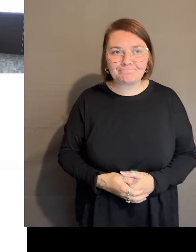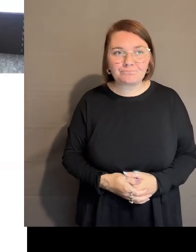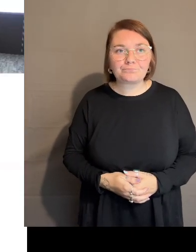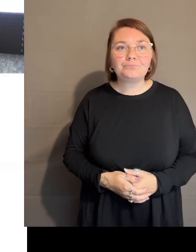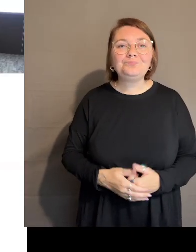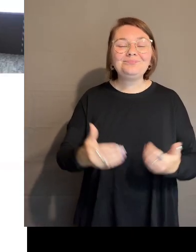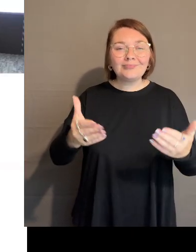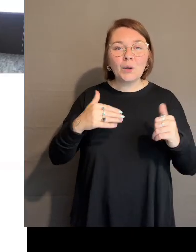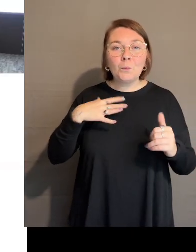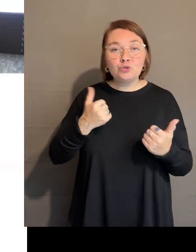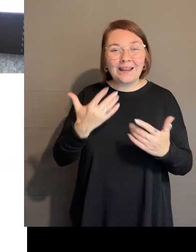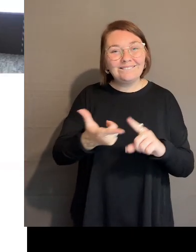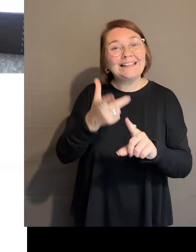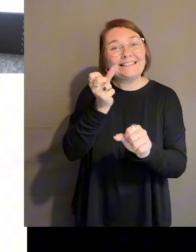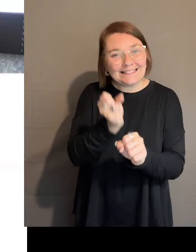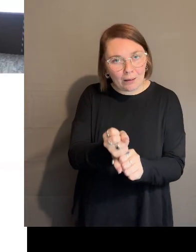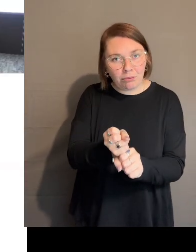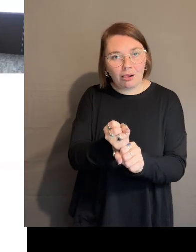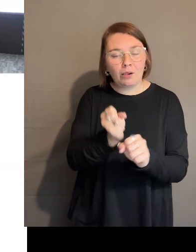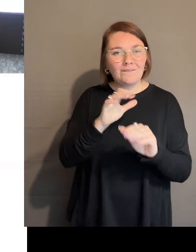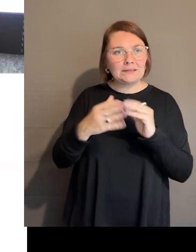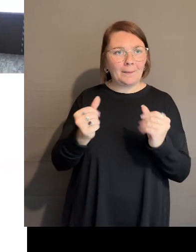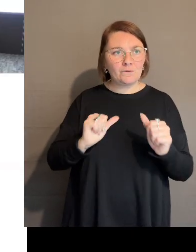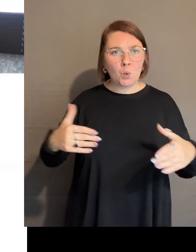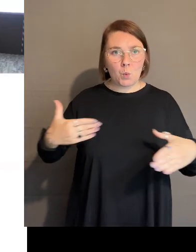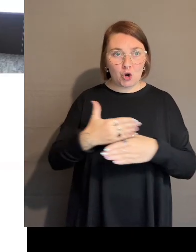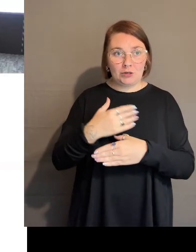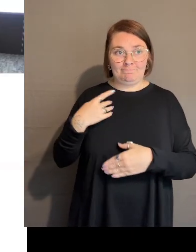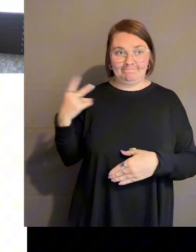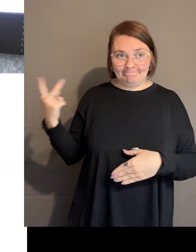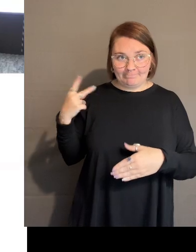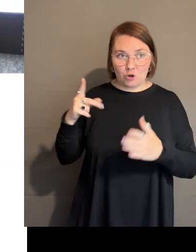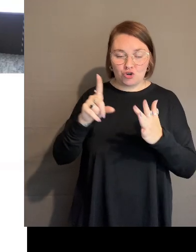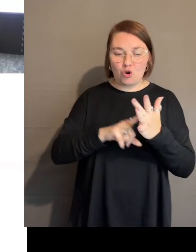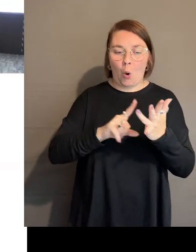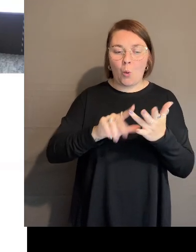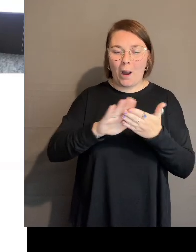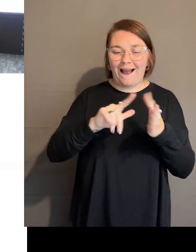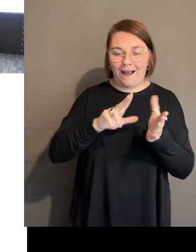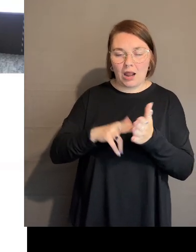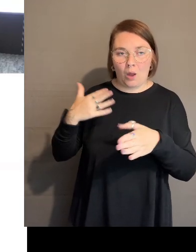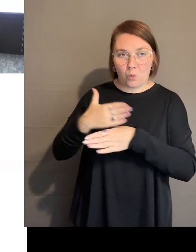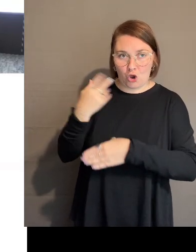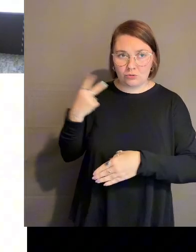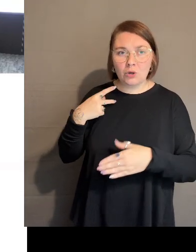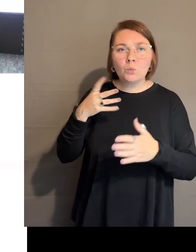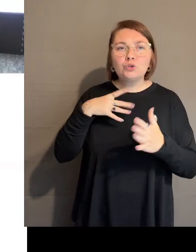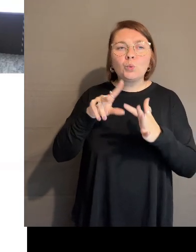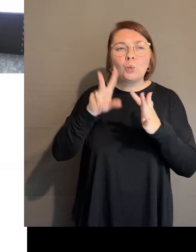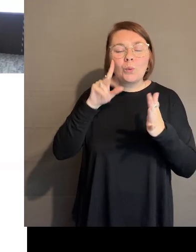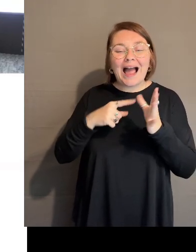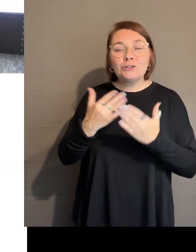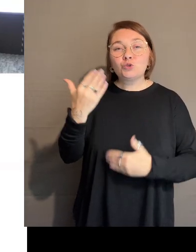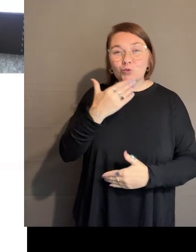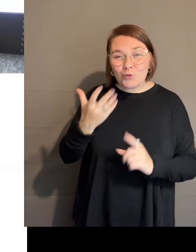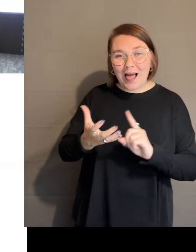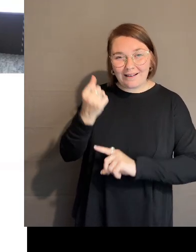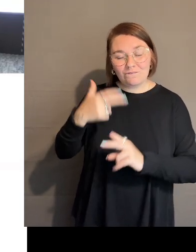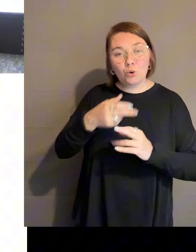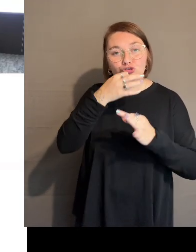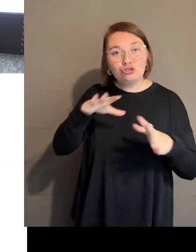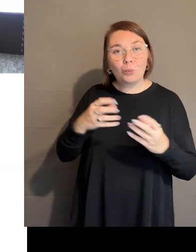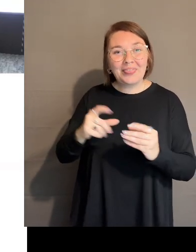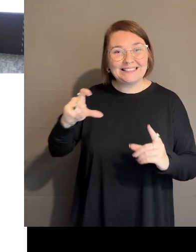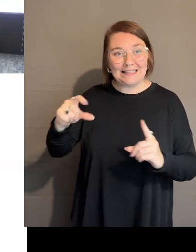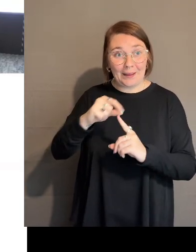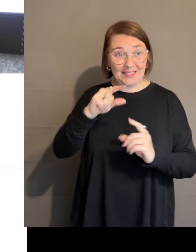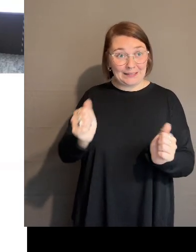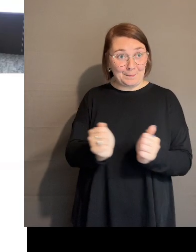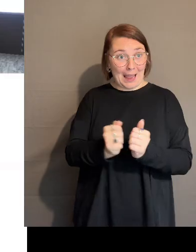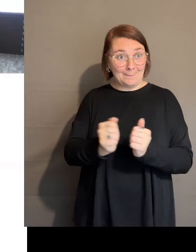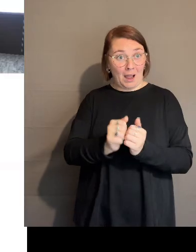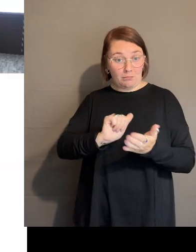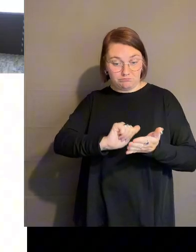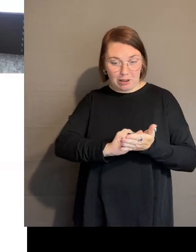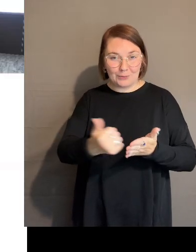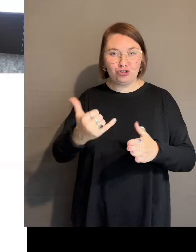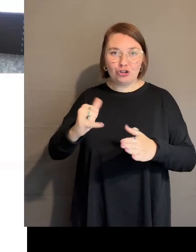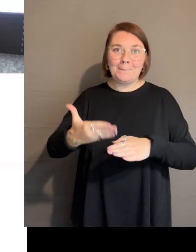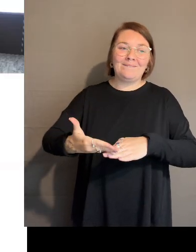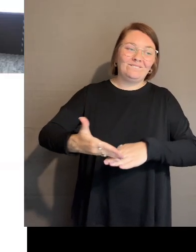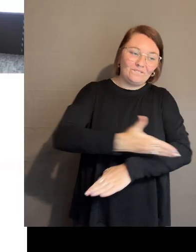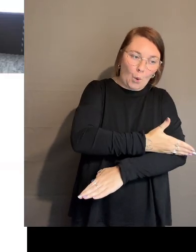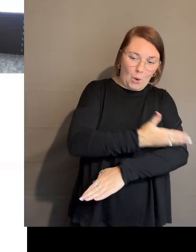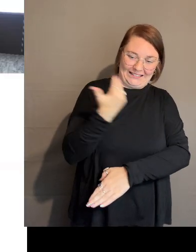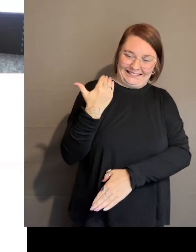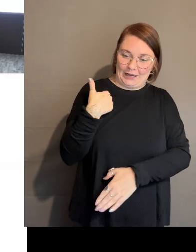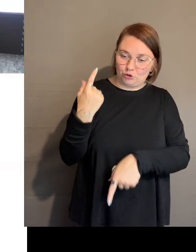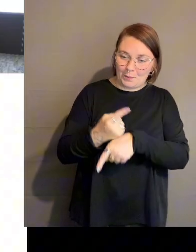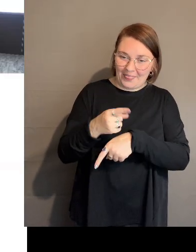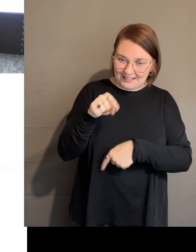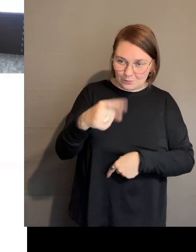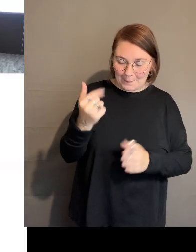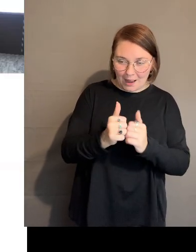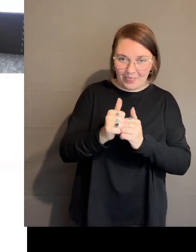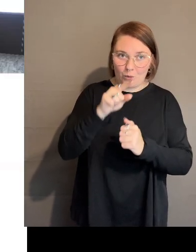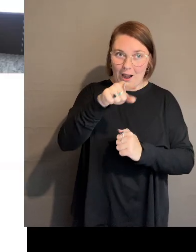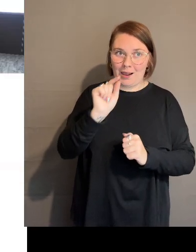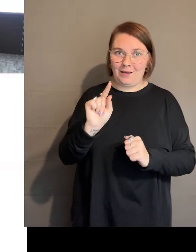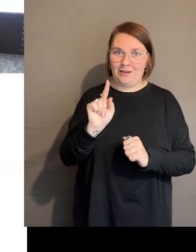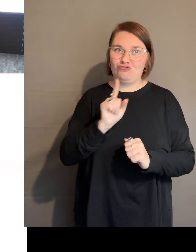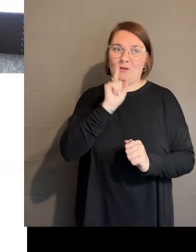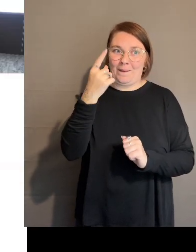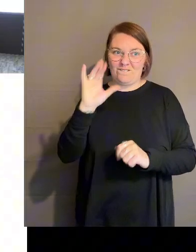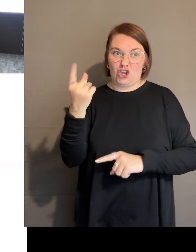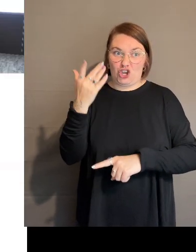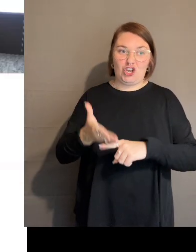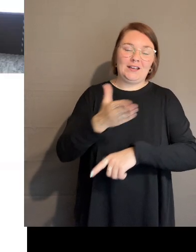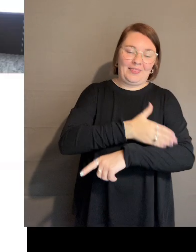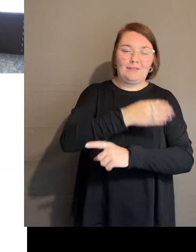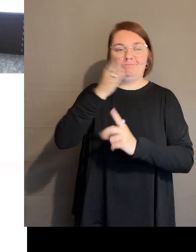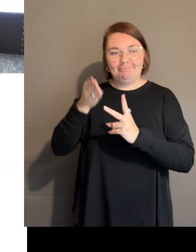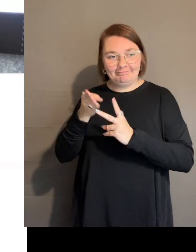And then I wanted to give you an example of some of the work Johan and I have done. We wanted to look at school outcomes in kids with CP. This paper actually was published before, the one I just talked about. So here, we,